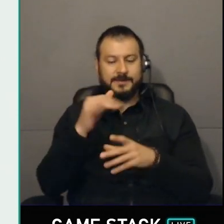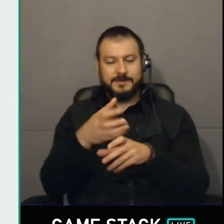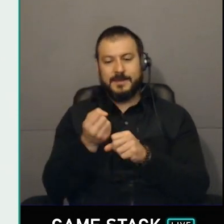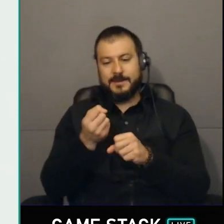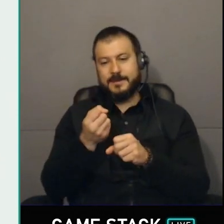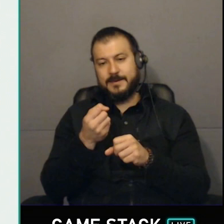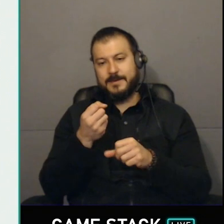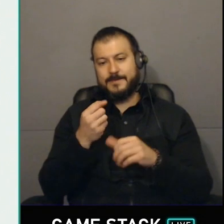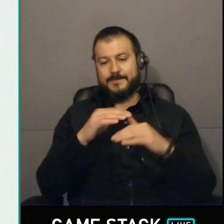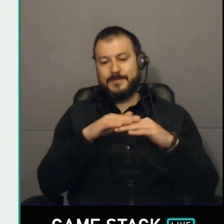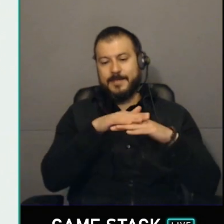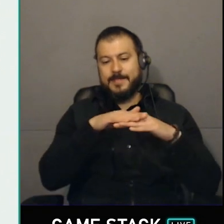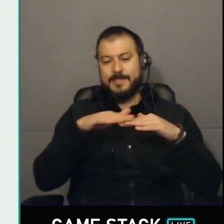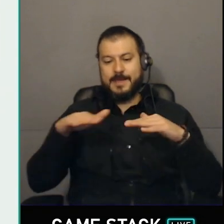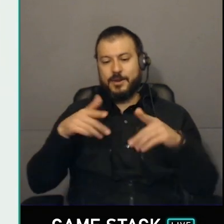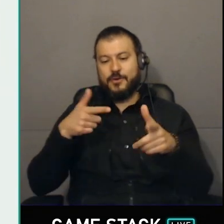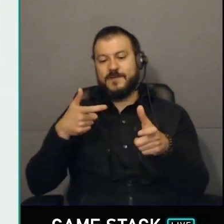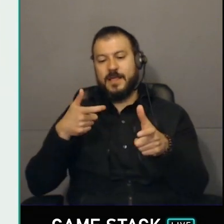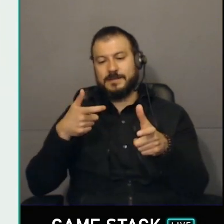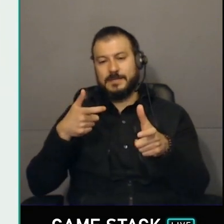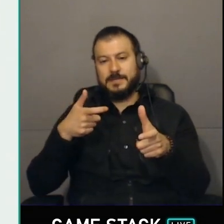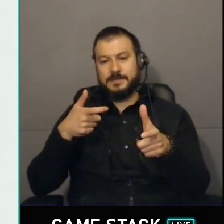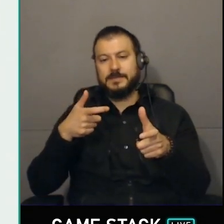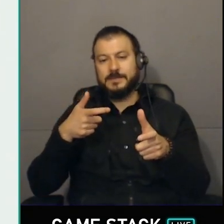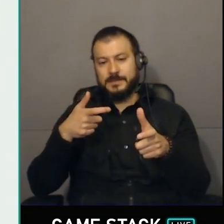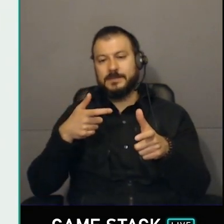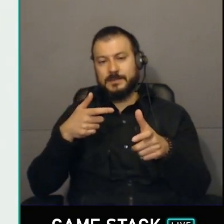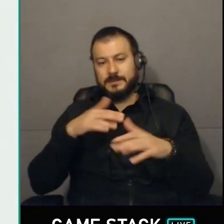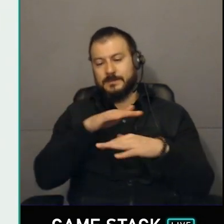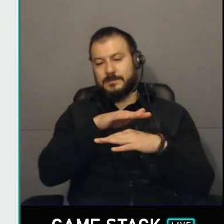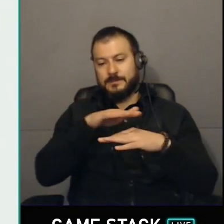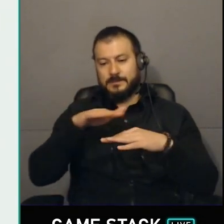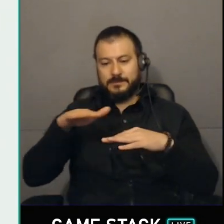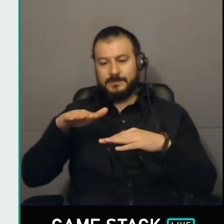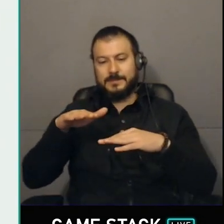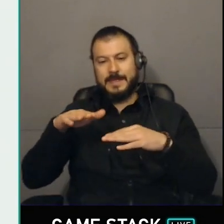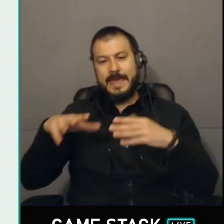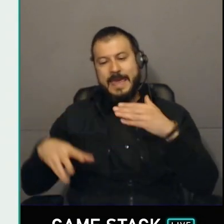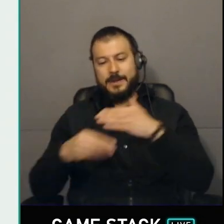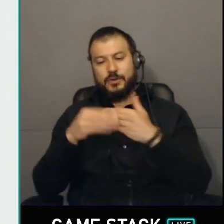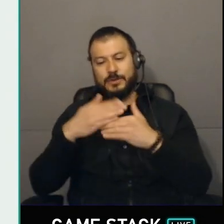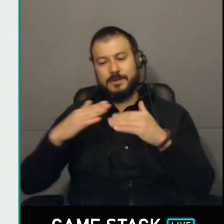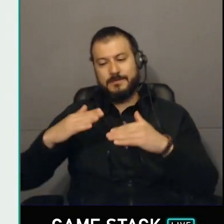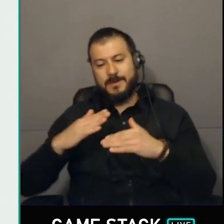introduce some angular velocity, to reduce the linear component and add an angular component.